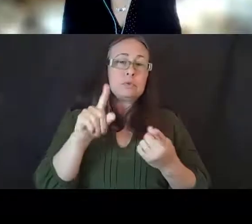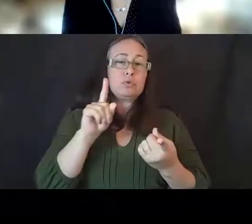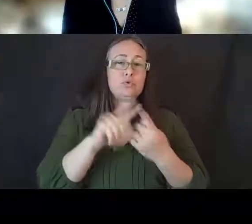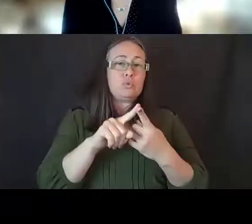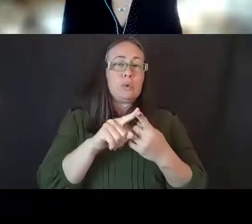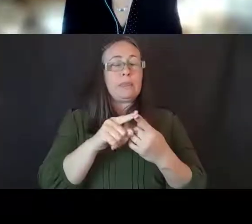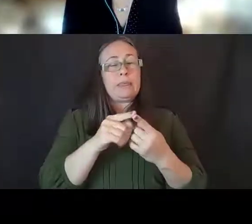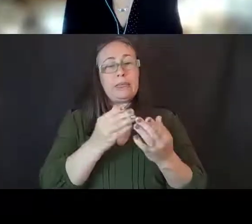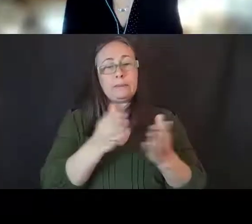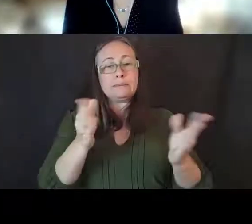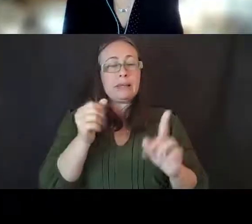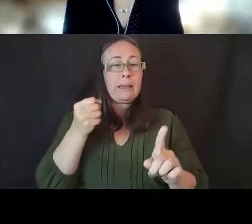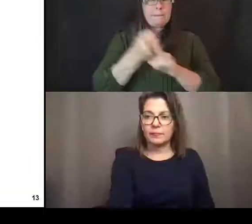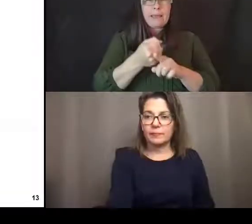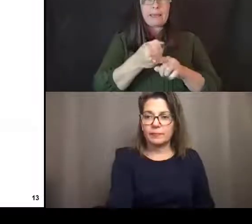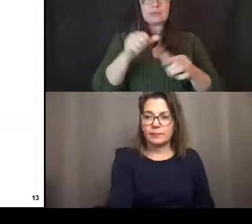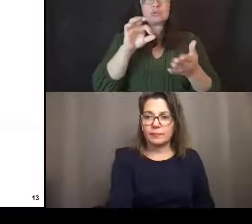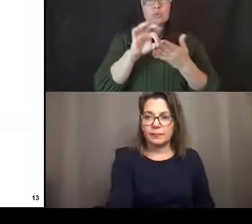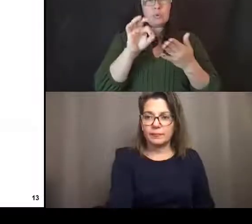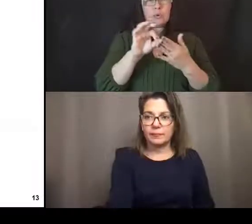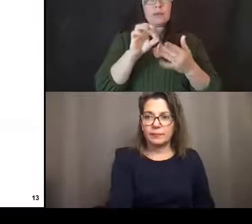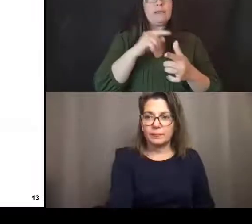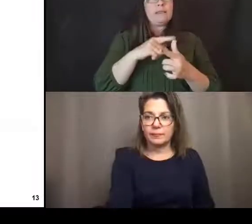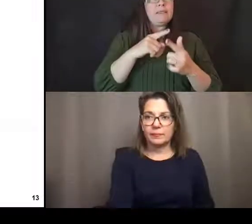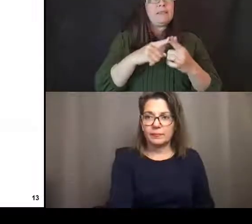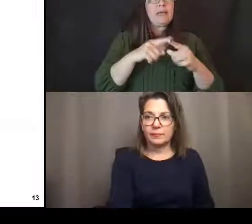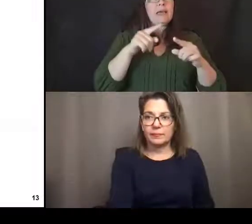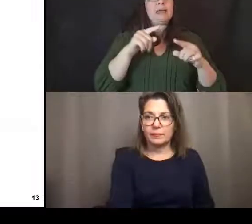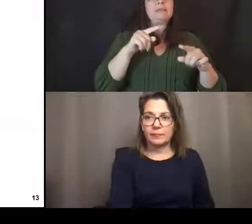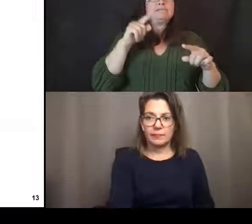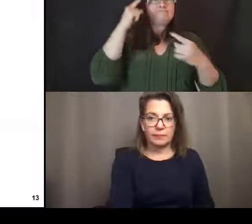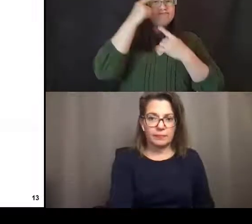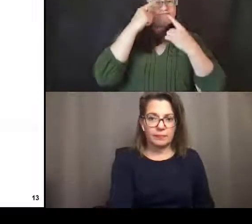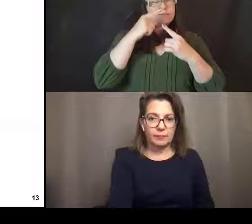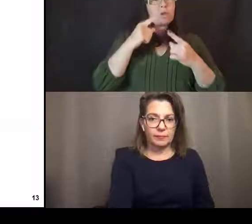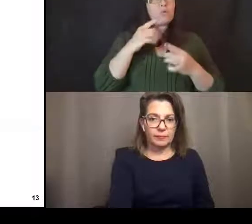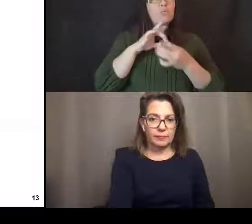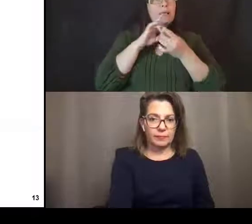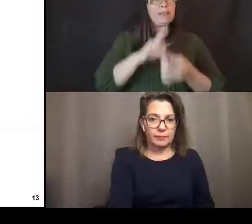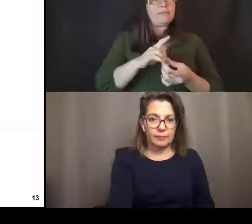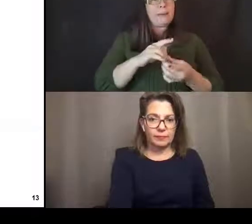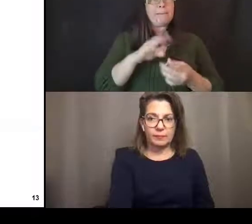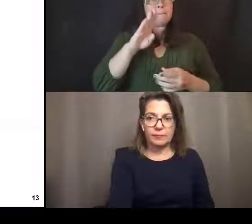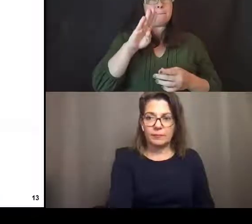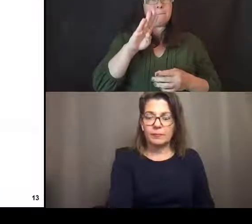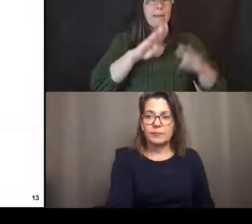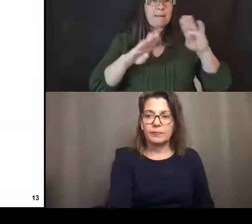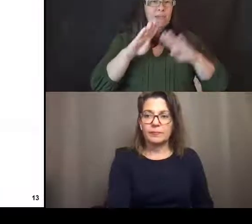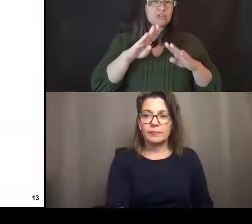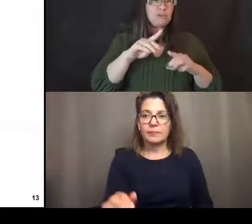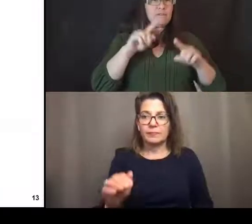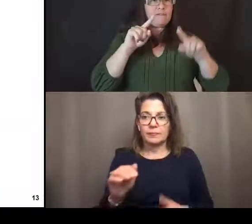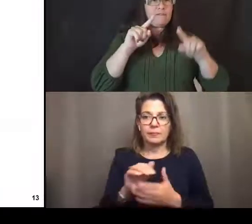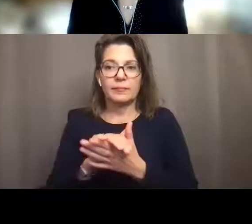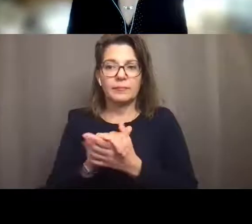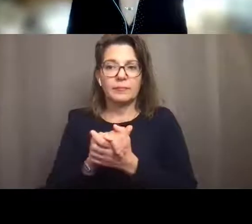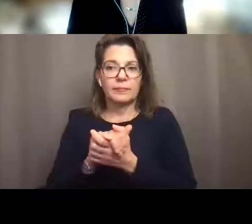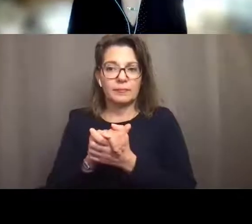And then we have consideration of relevant biological variables, such as sex, which is under research strategy, scored under approach and contributes